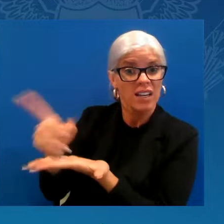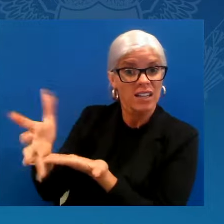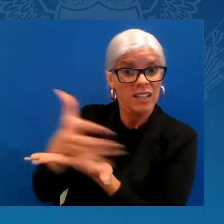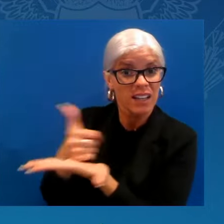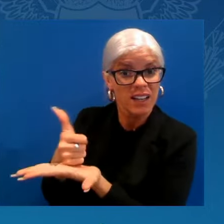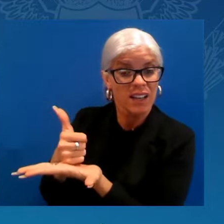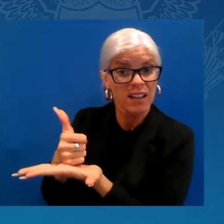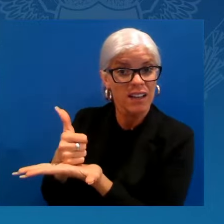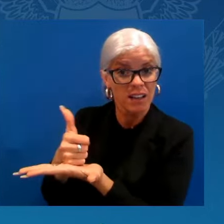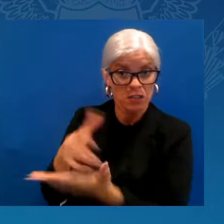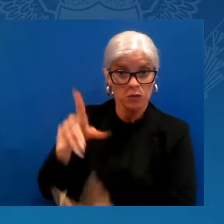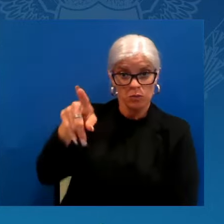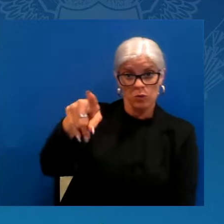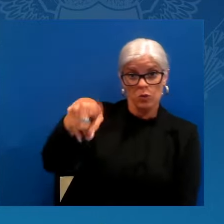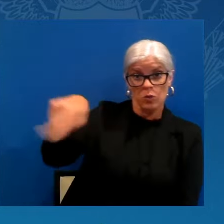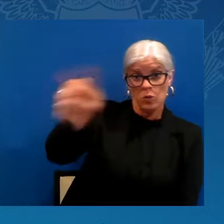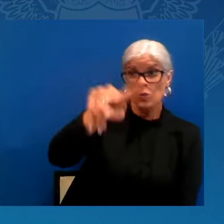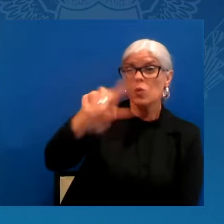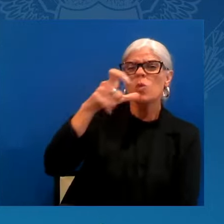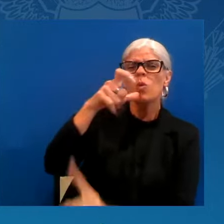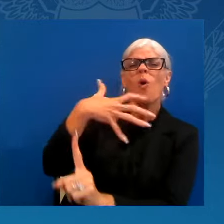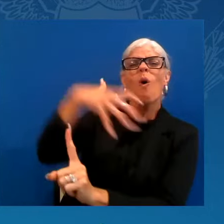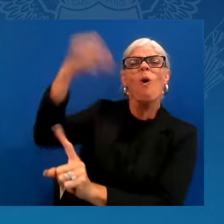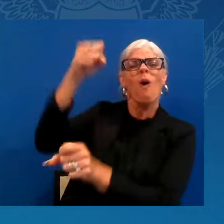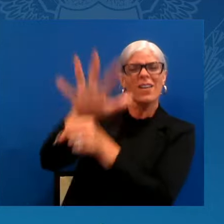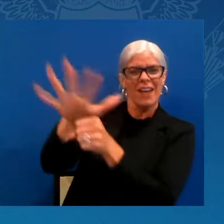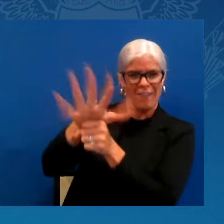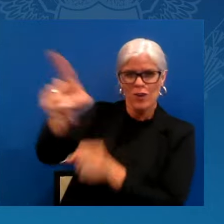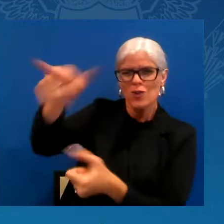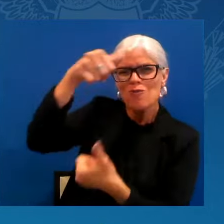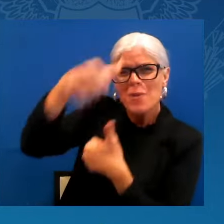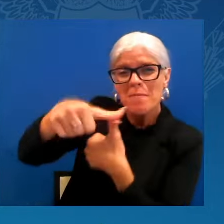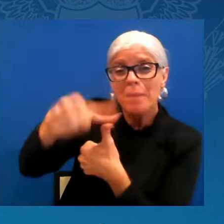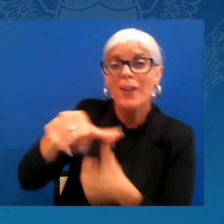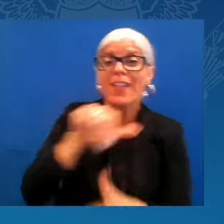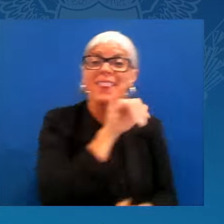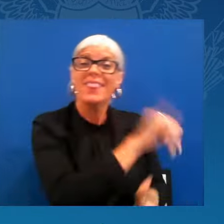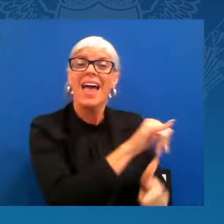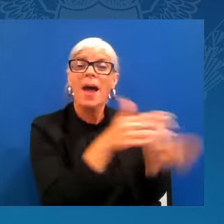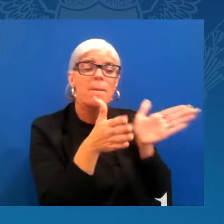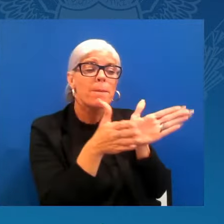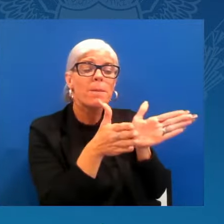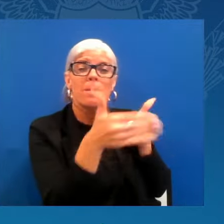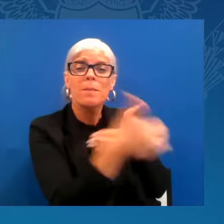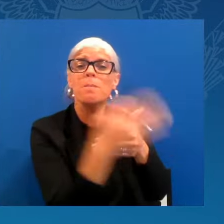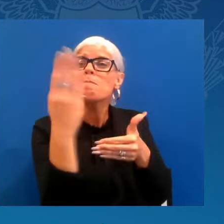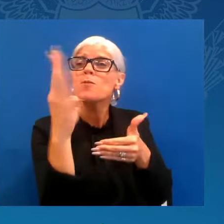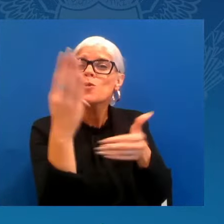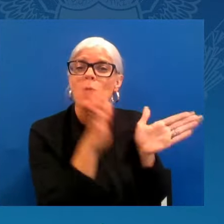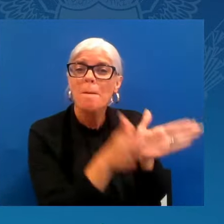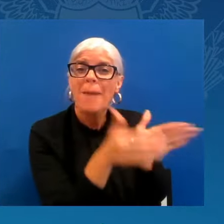which we would walk around asking people to please donate so we could plant trees in Israel.